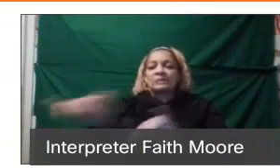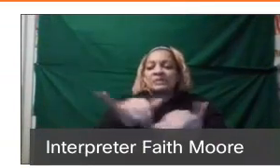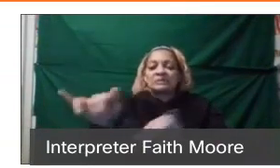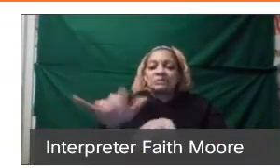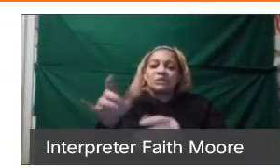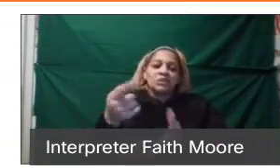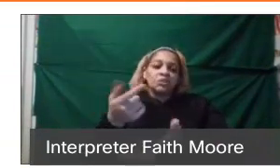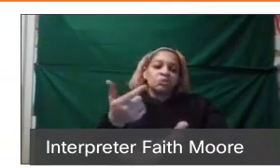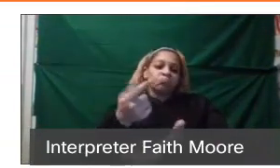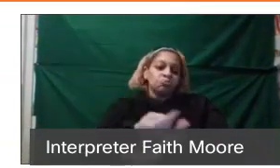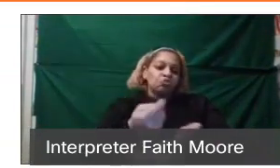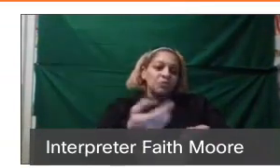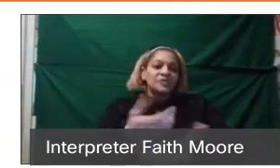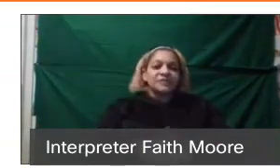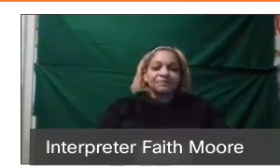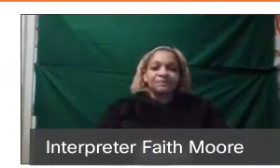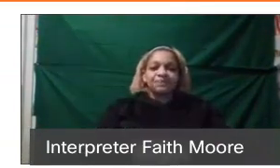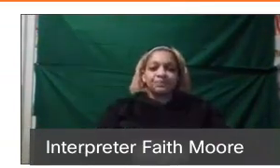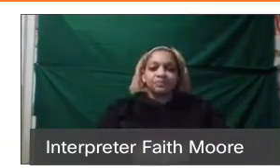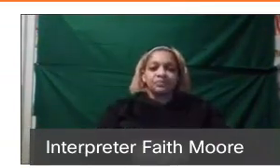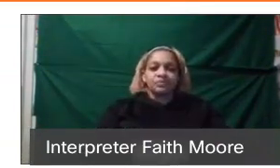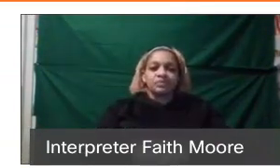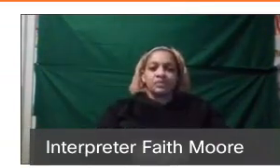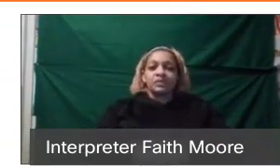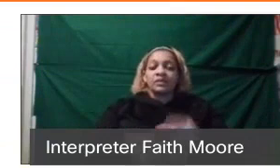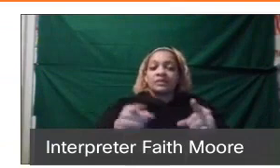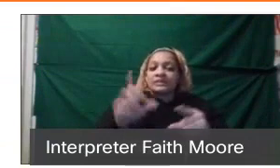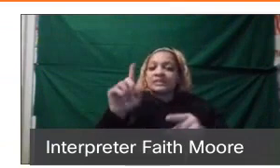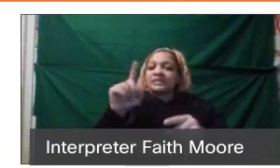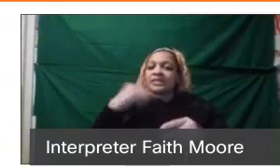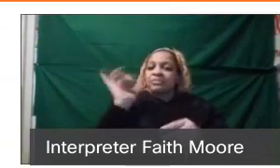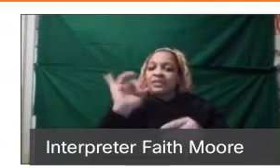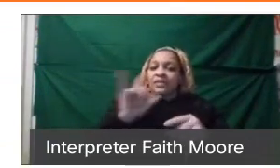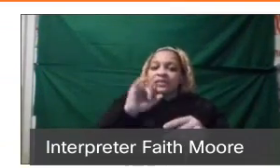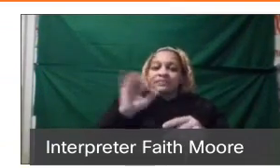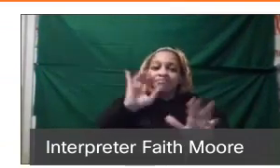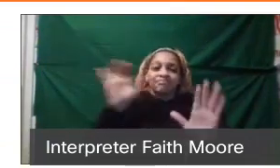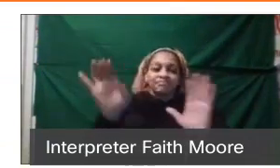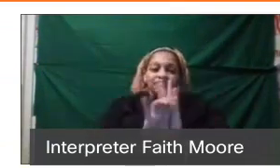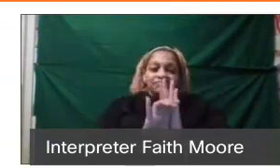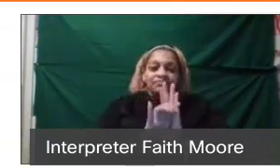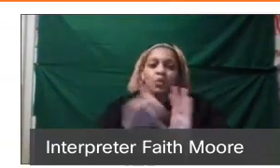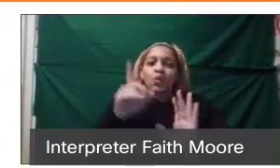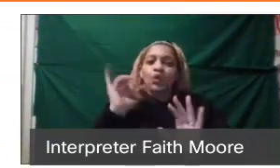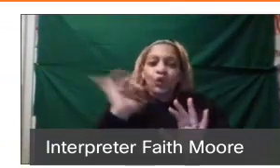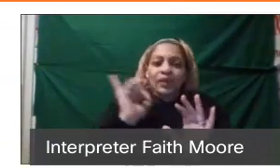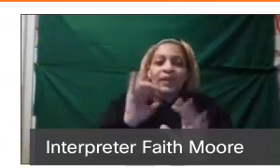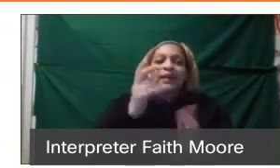And here's just a typical section view. What it would look like with the bump out and the parking lane the trail.